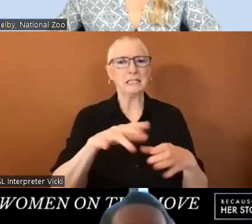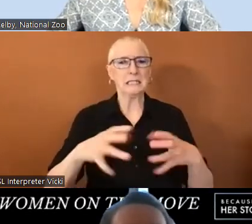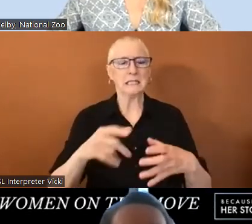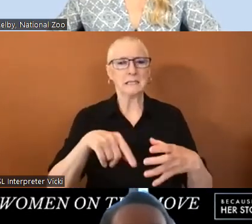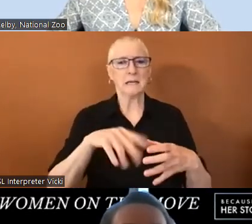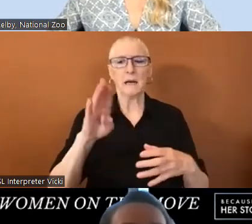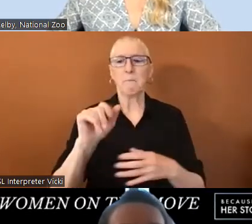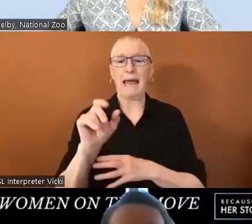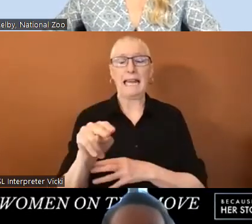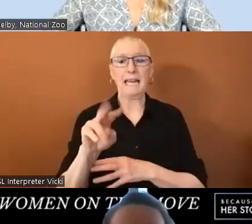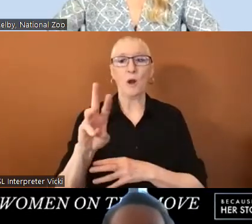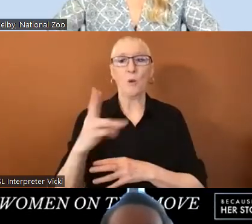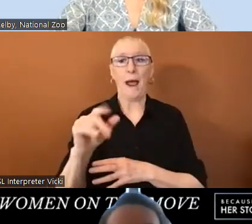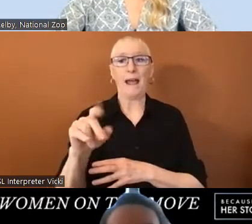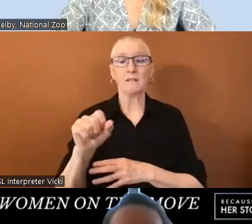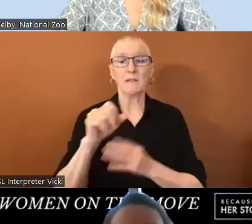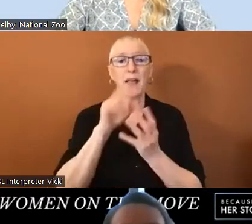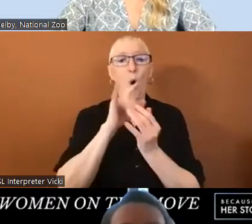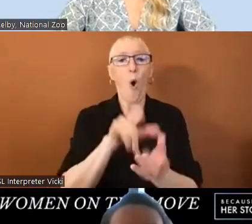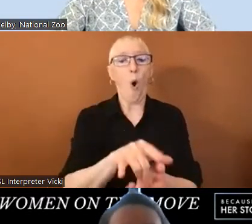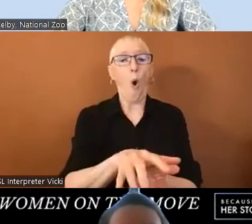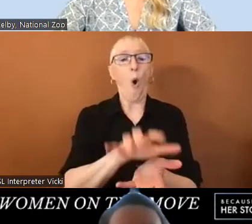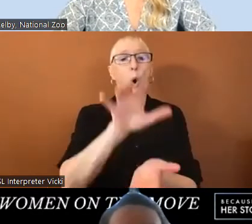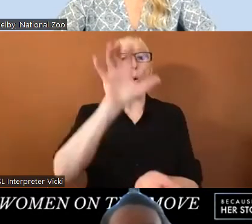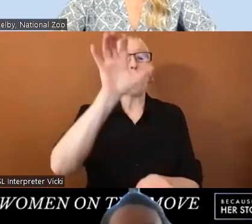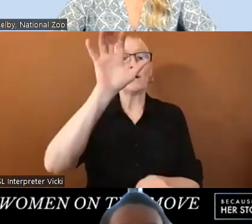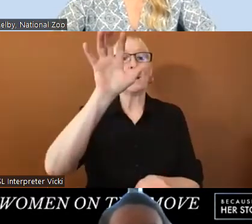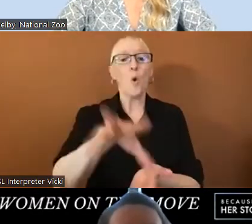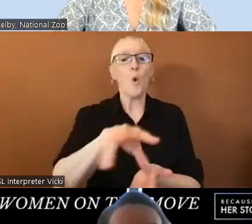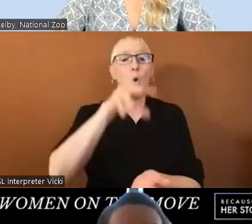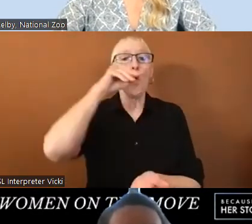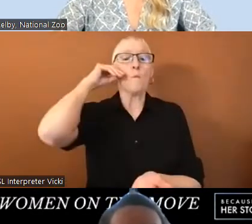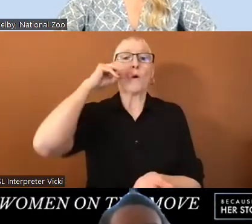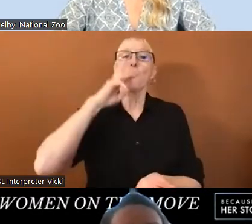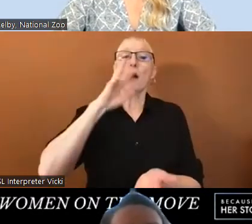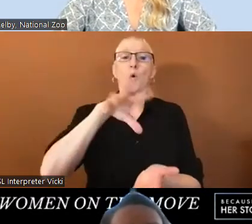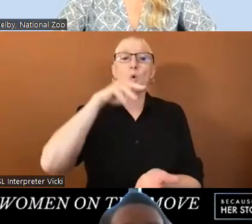baleen whales, they open their mouths, they scoop up water, and in this process they push out that water